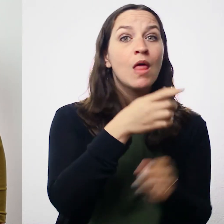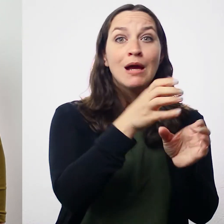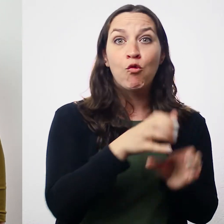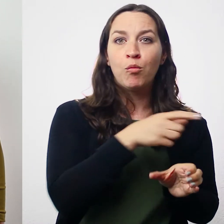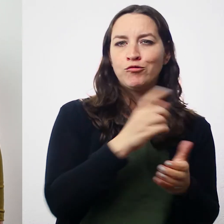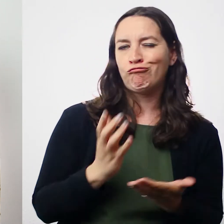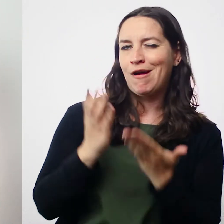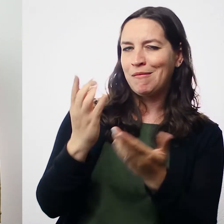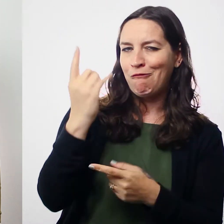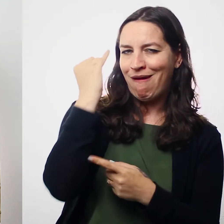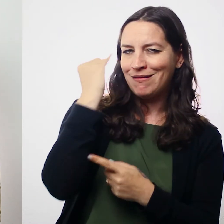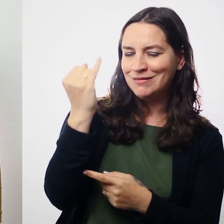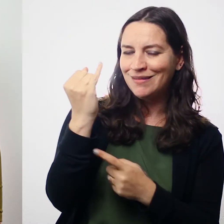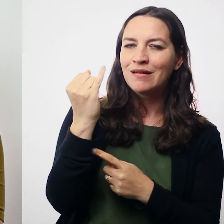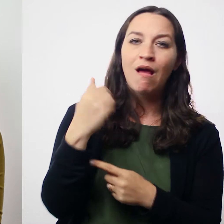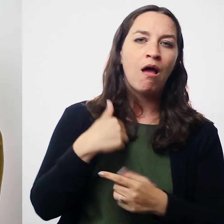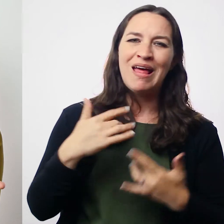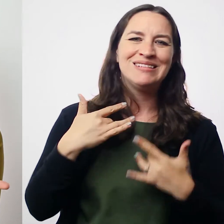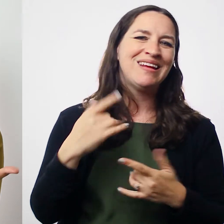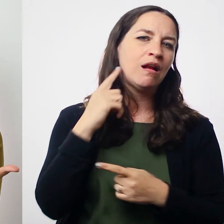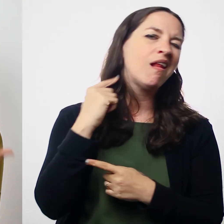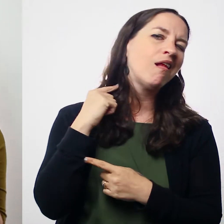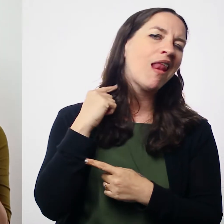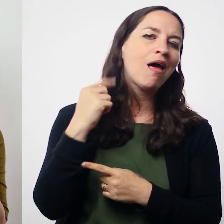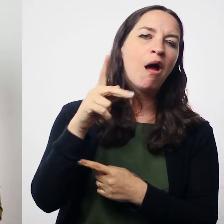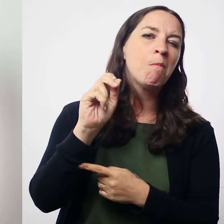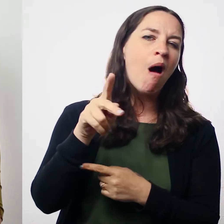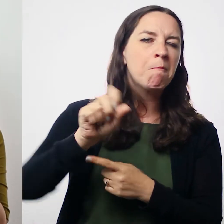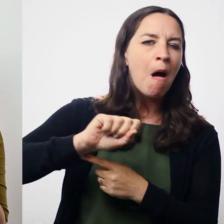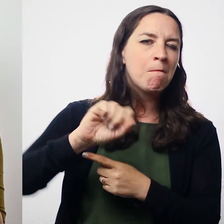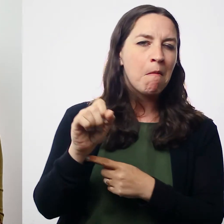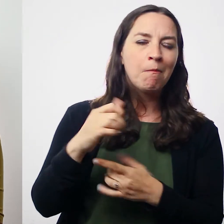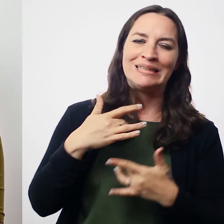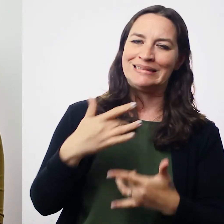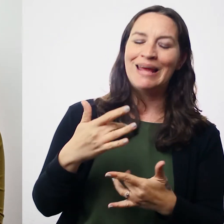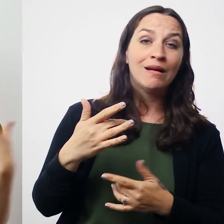recommended, because I am a notorious neck popper, I like to pop my neck all the time. I used to pop